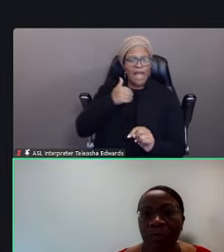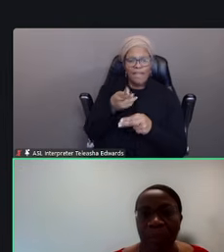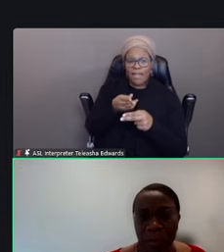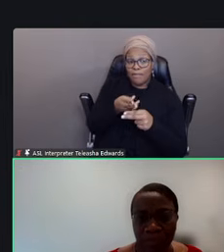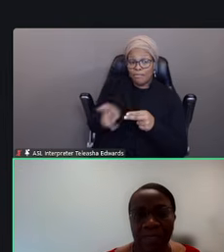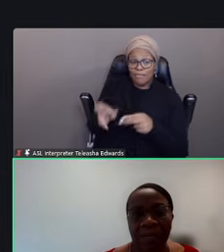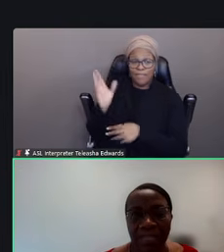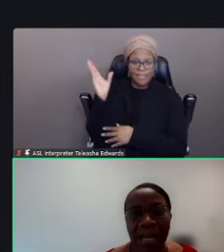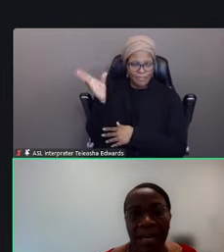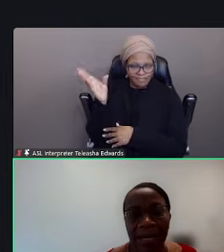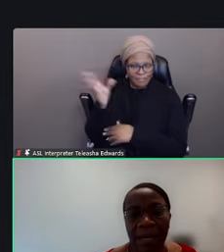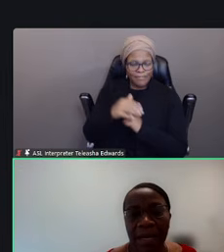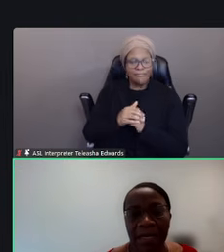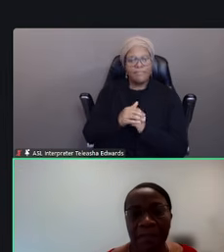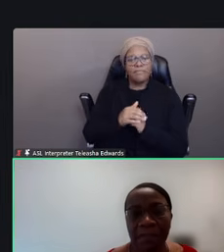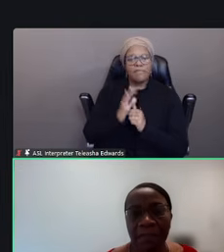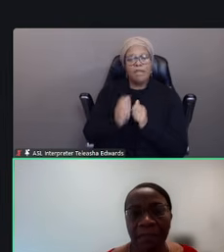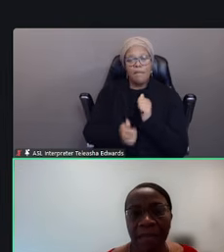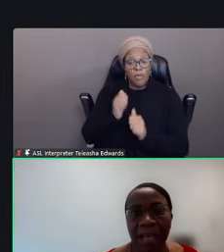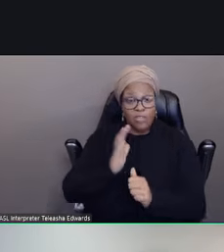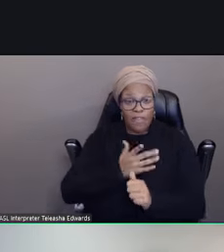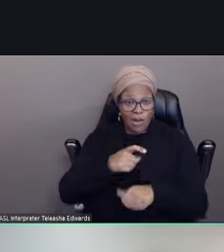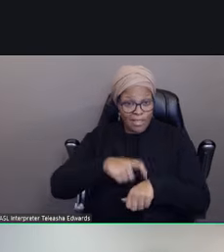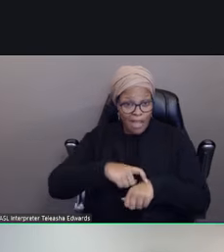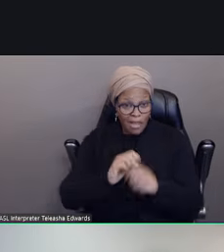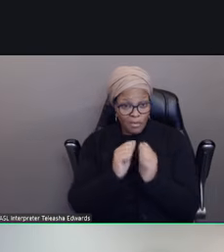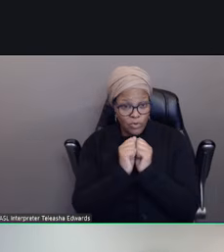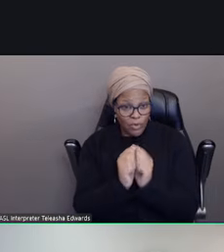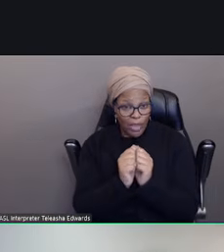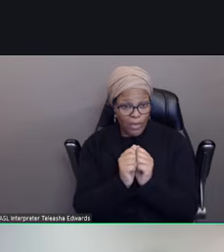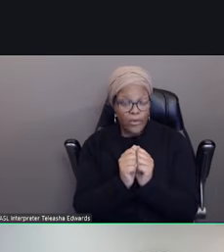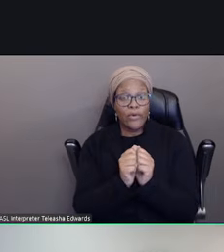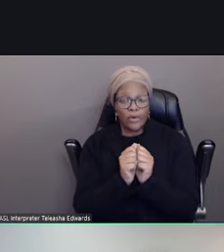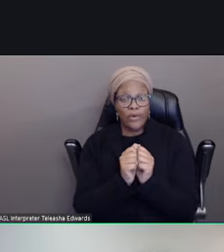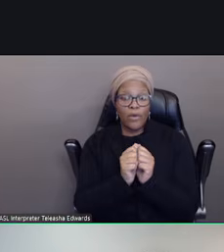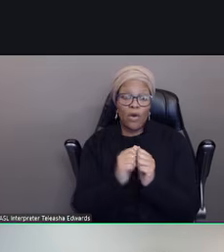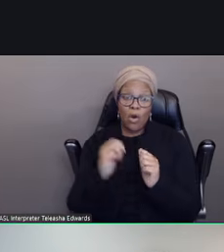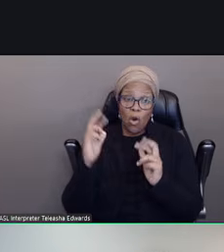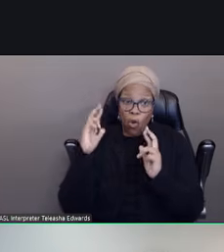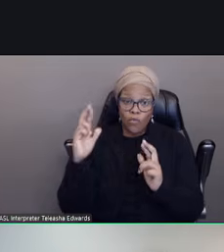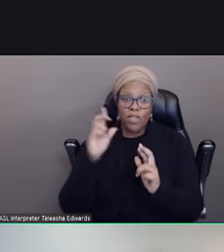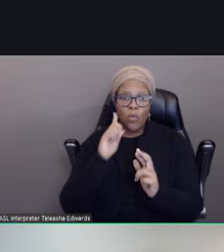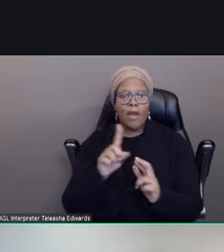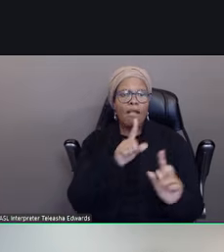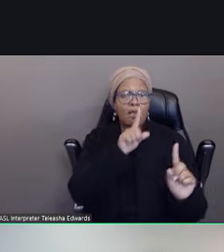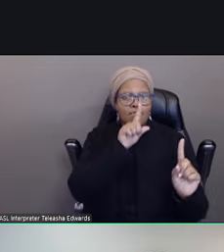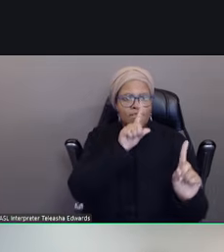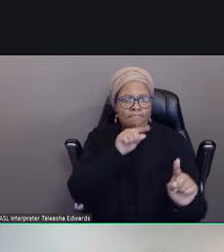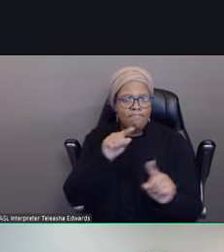We'll spend most of our time um hopefully addressing all of your questions. Um and we